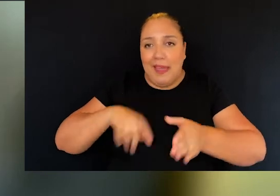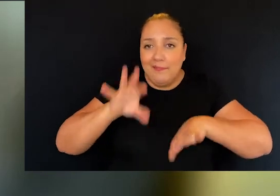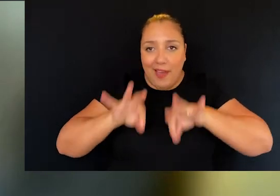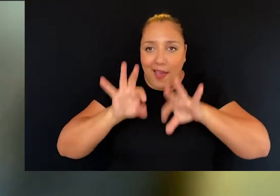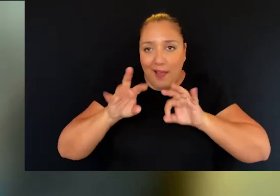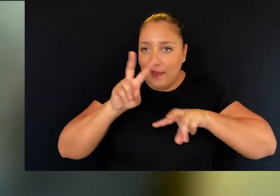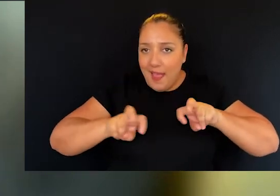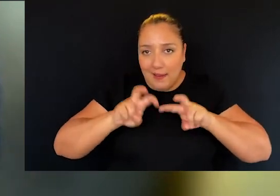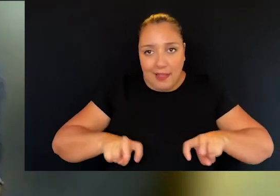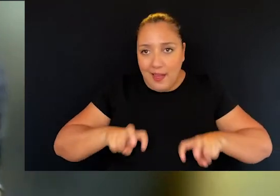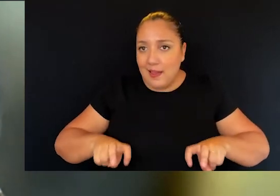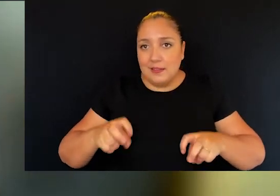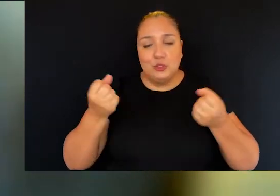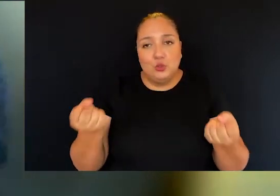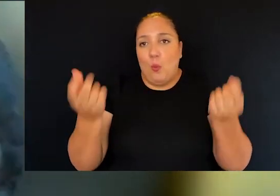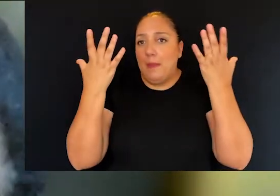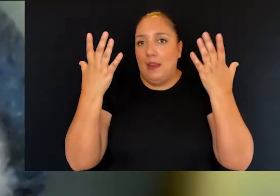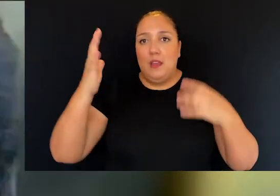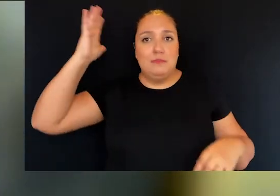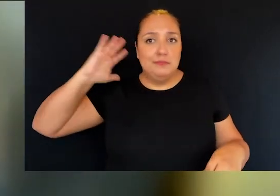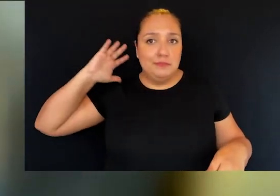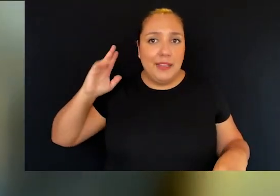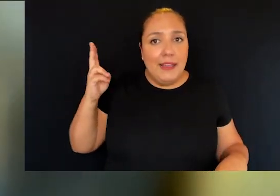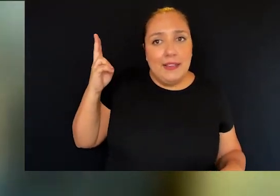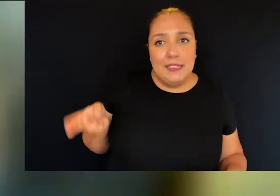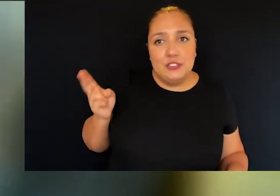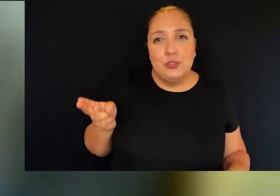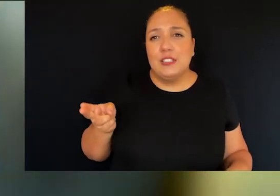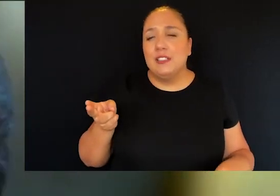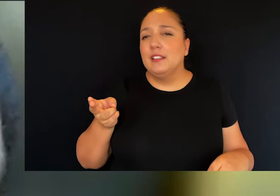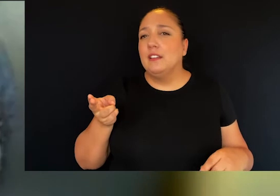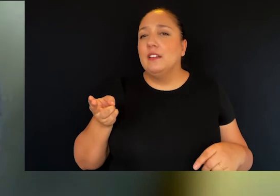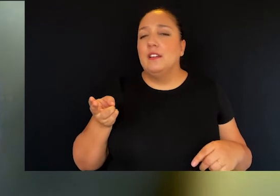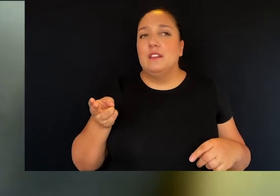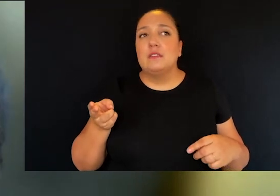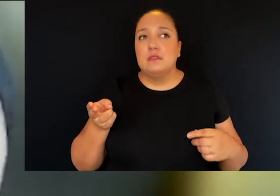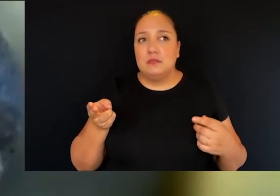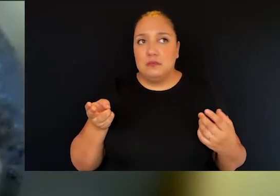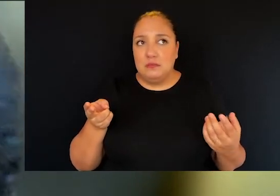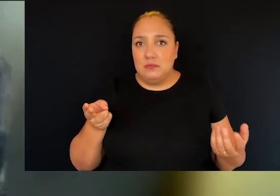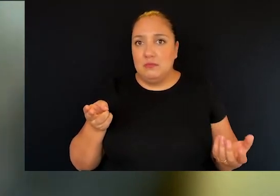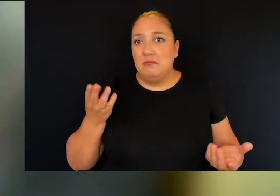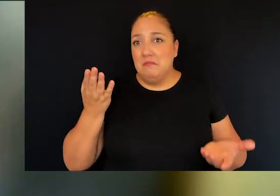of the past history of these lyric changes, these offensive lyrics, ableist language.